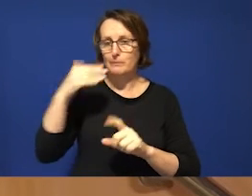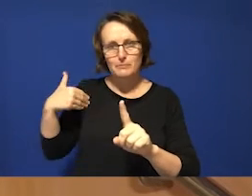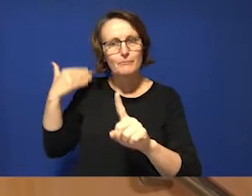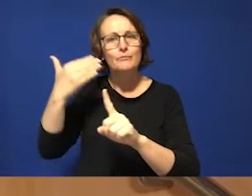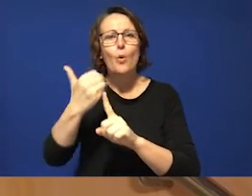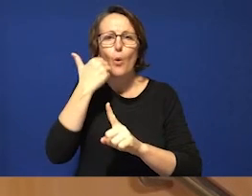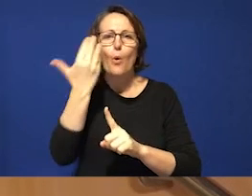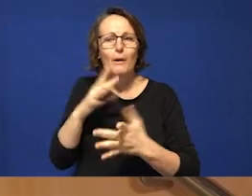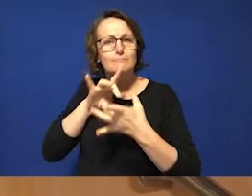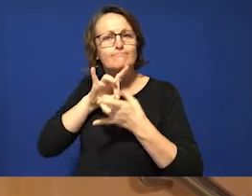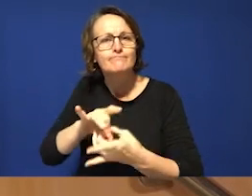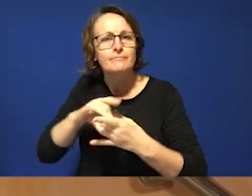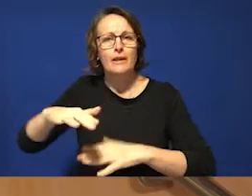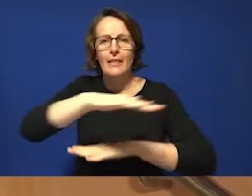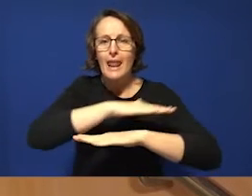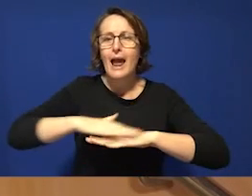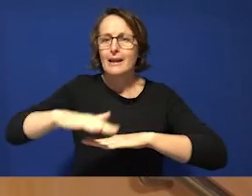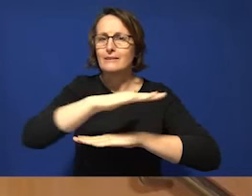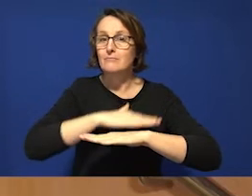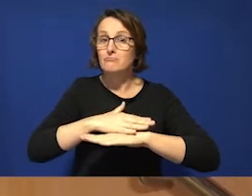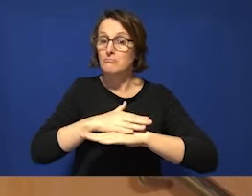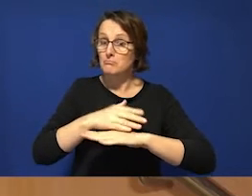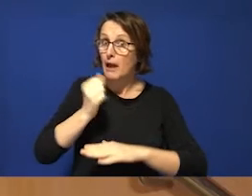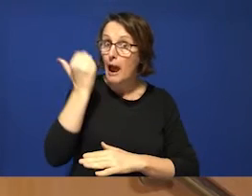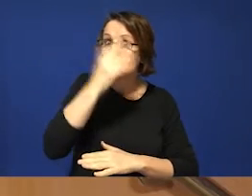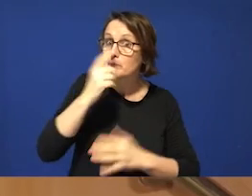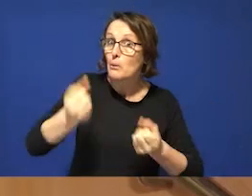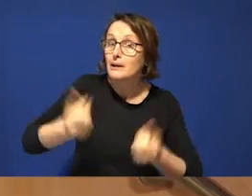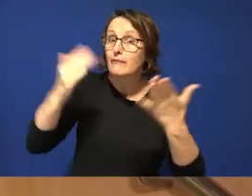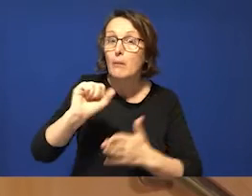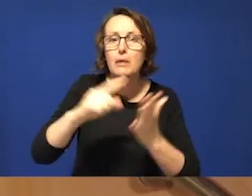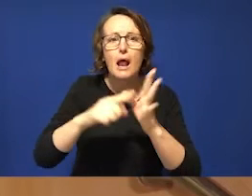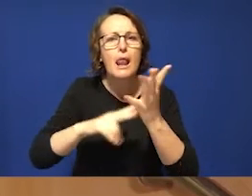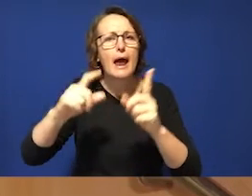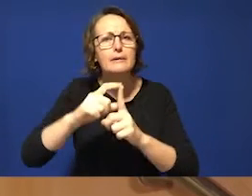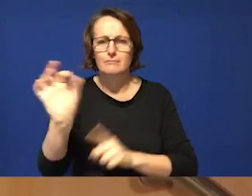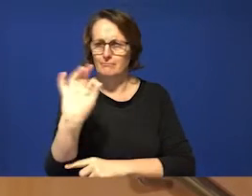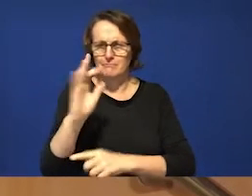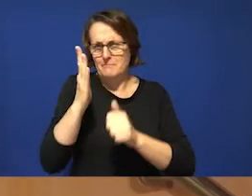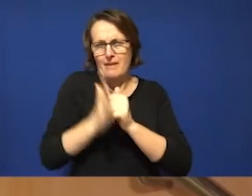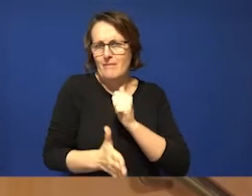And we try to be mindful of this in everything we do, given our organizations focus on the modern built environment.